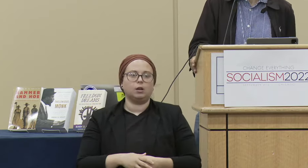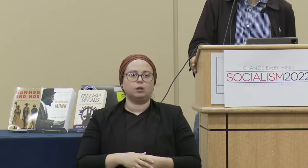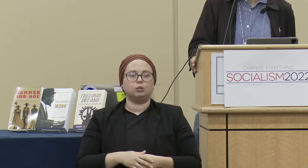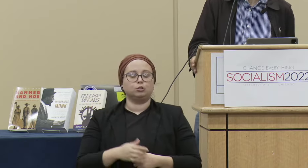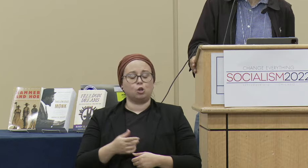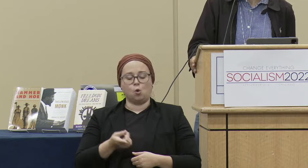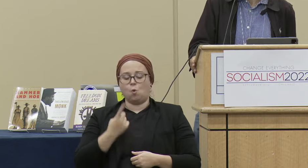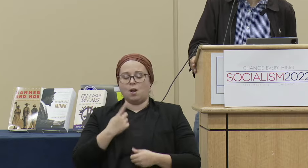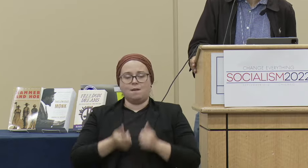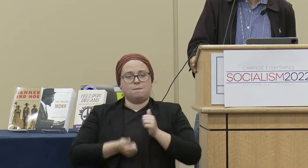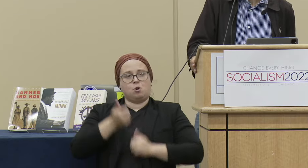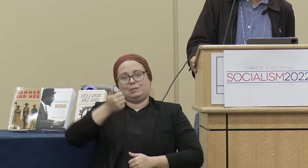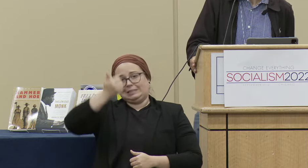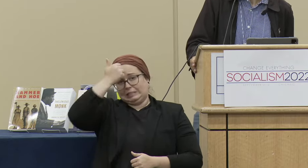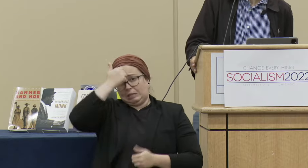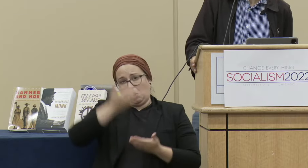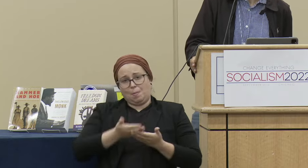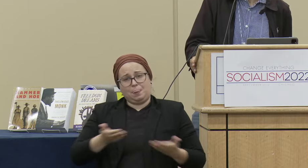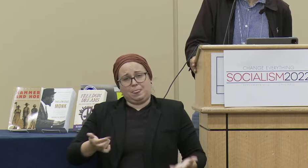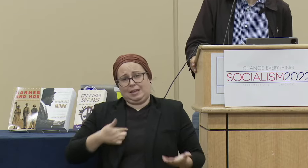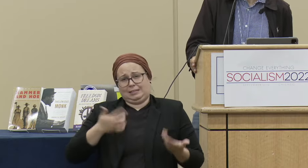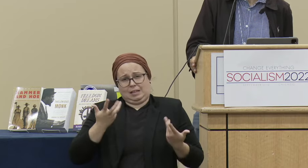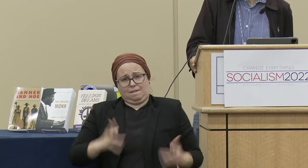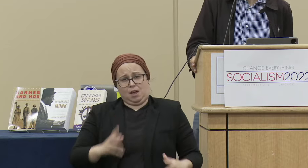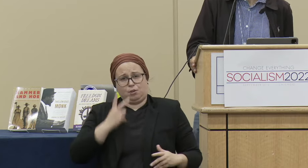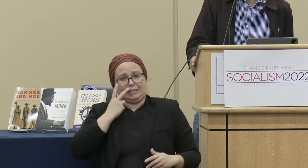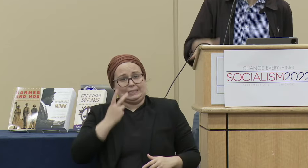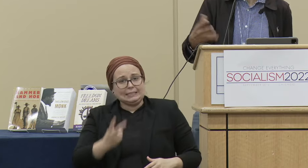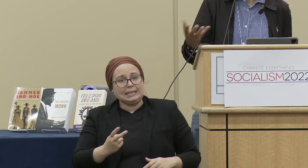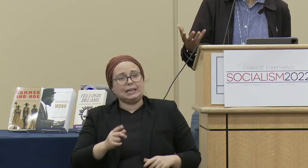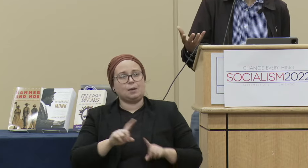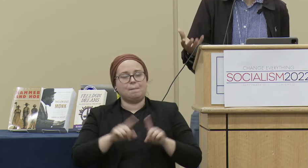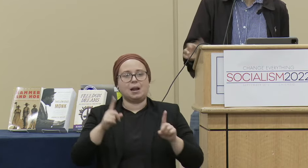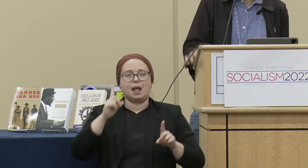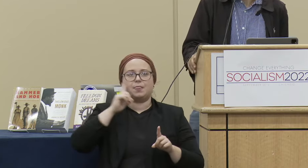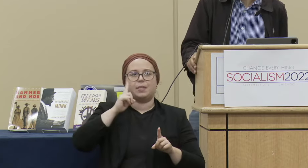mean, this is just me. Don't get mad at me. But one of the